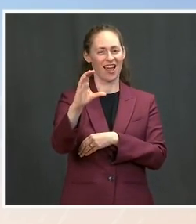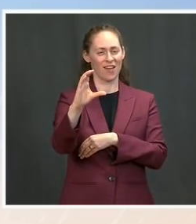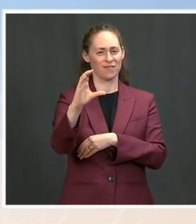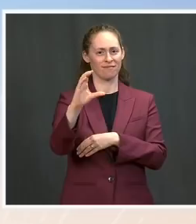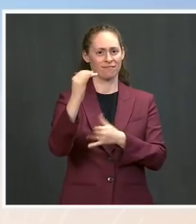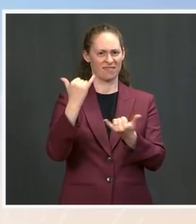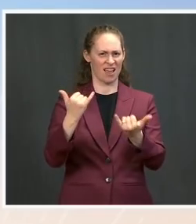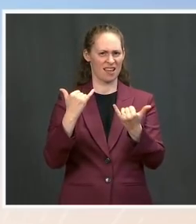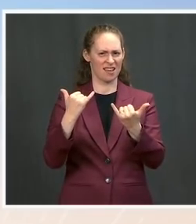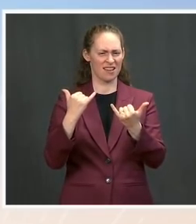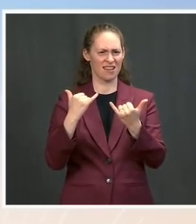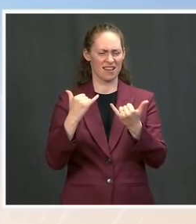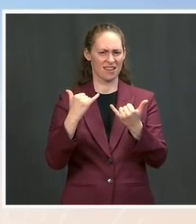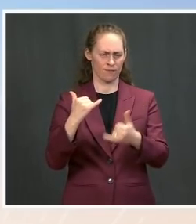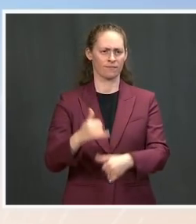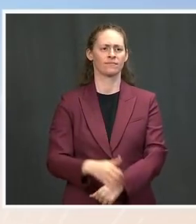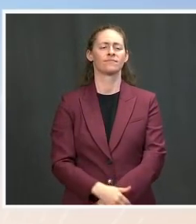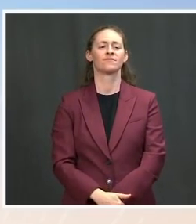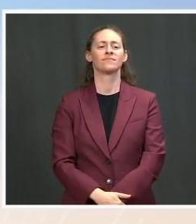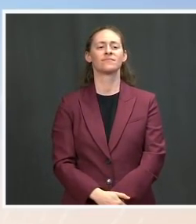is down by 75 percent --